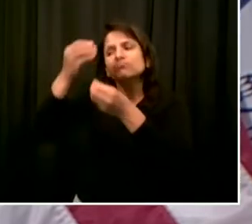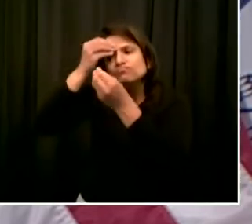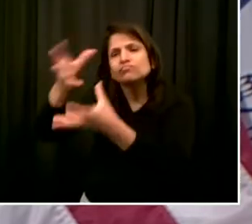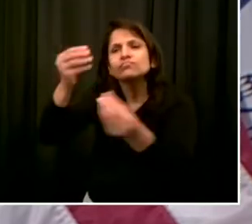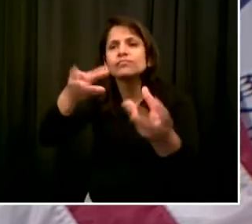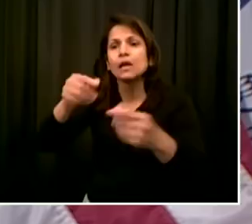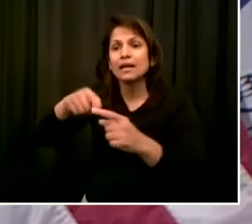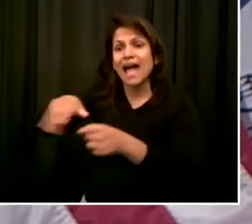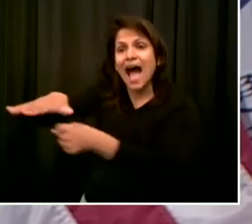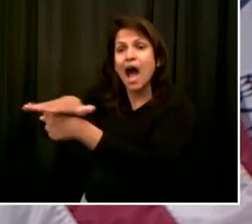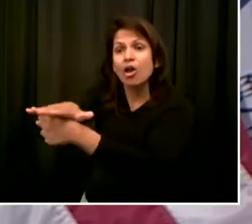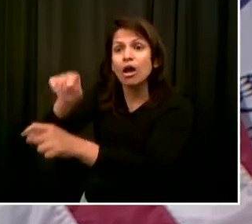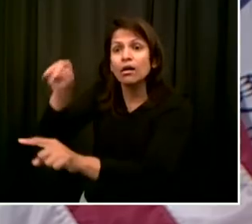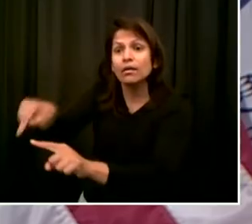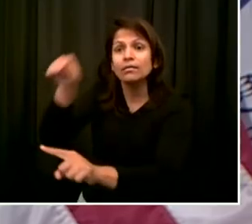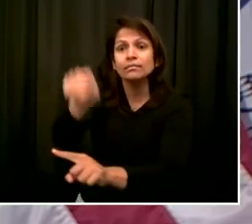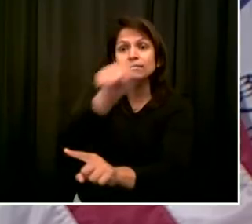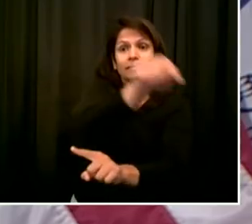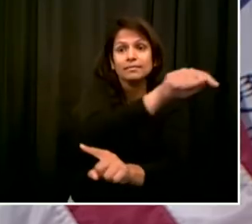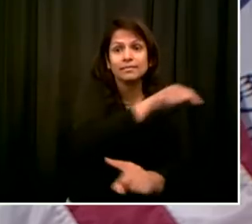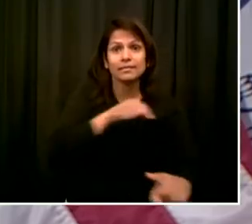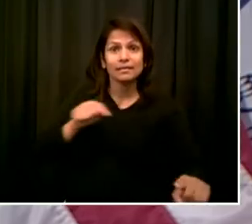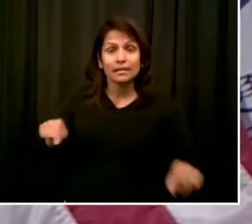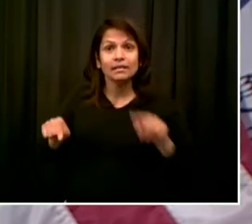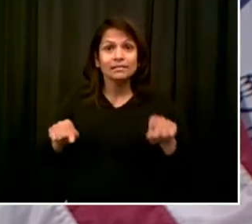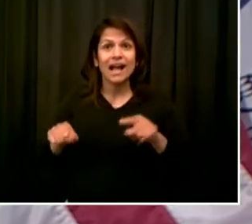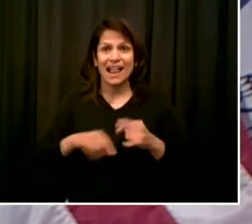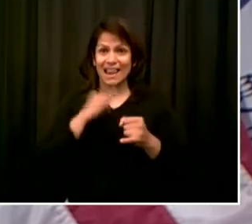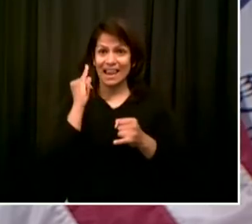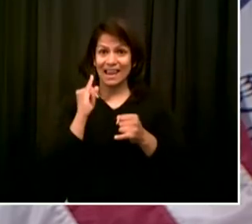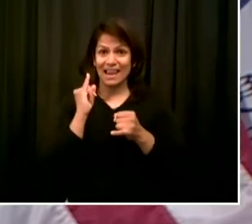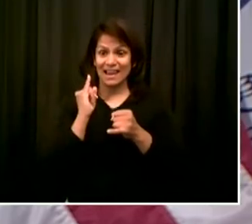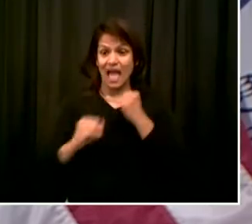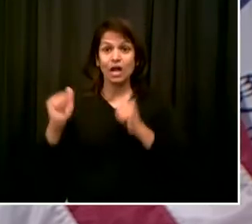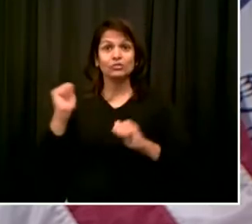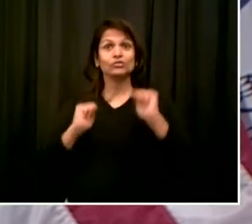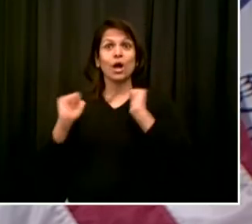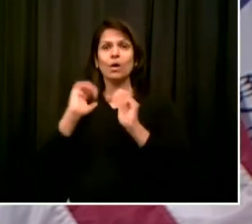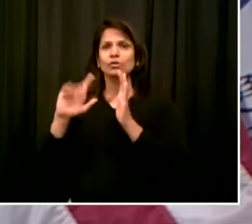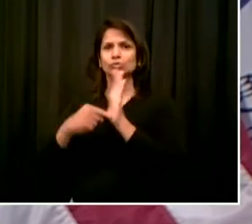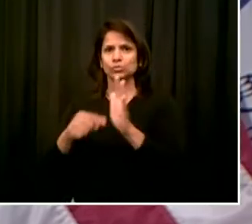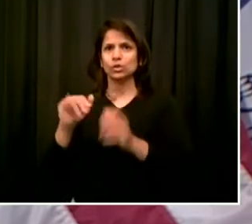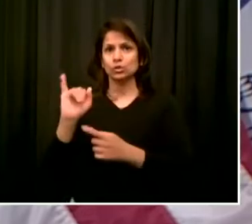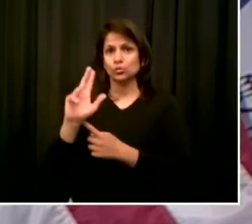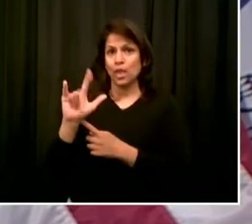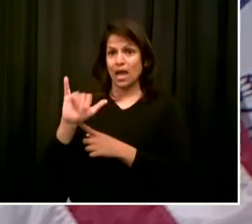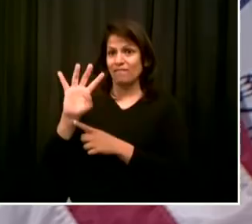I THINK TH IATS THE GRIHT